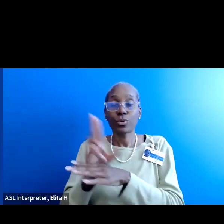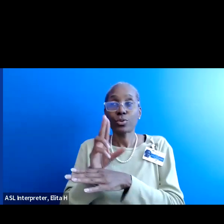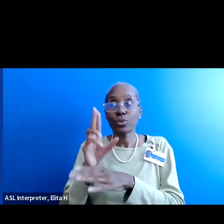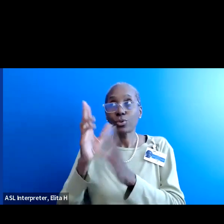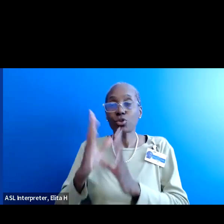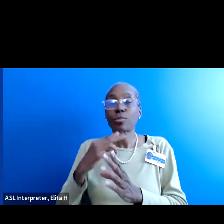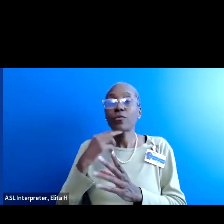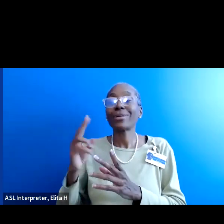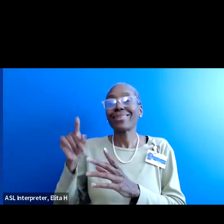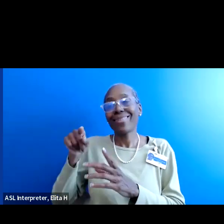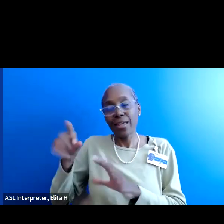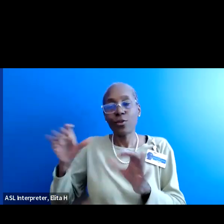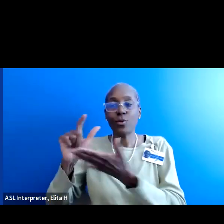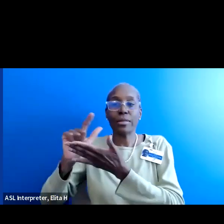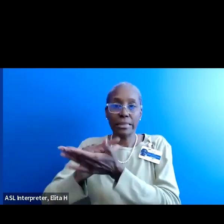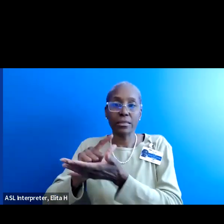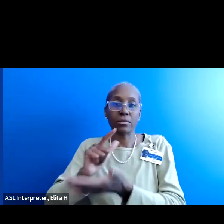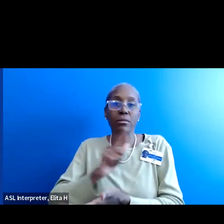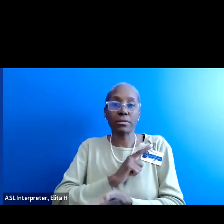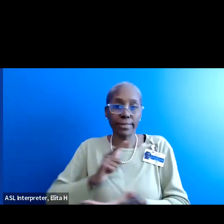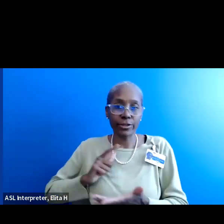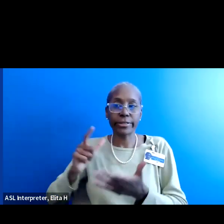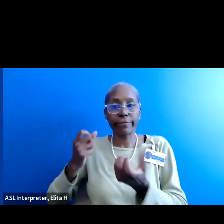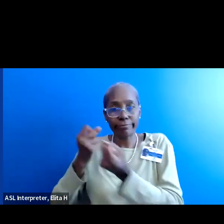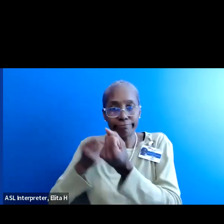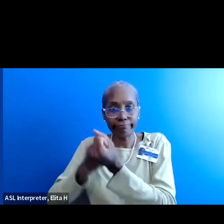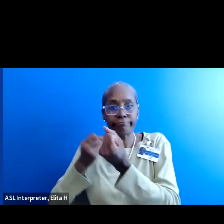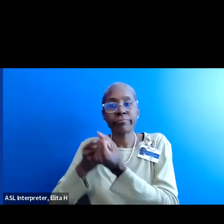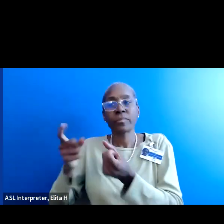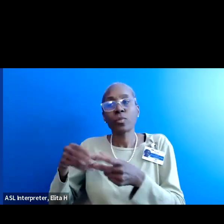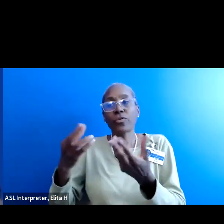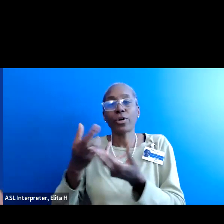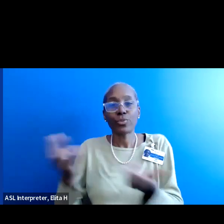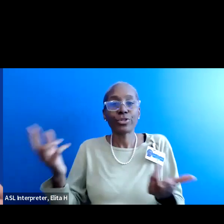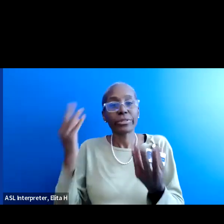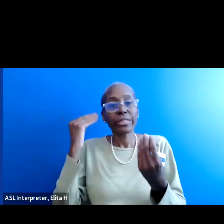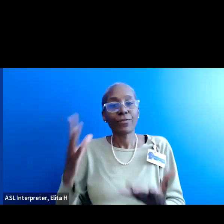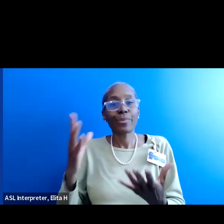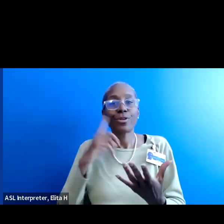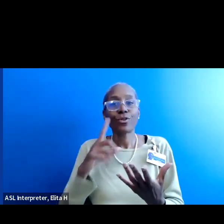legislative advocacy, and they provide resources and information for citizens